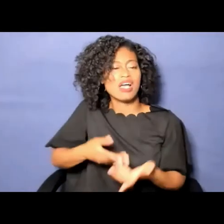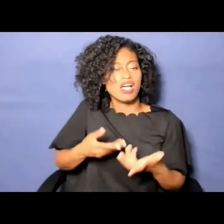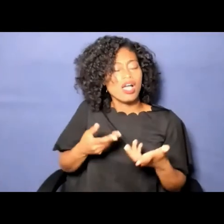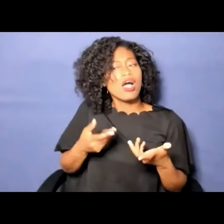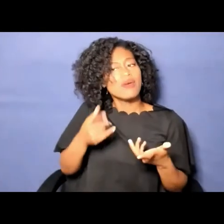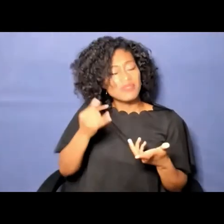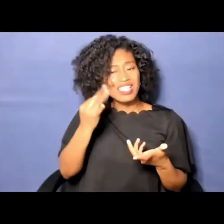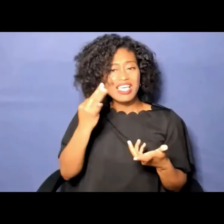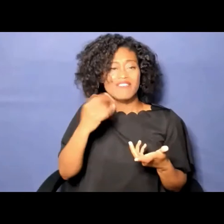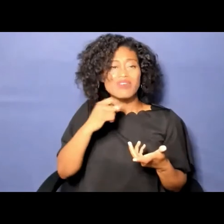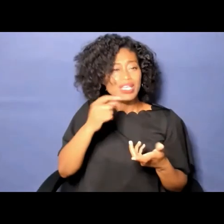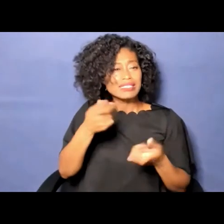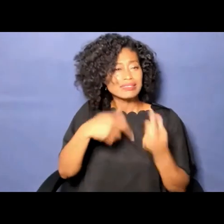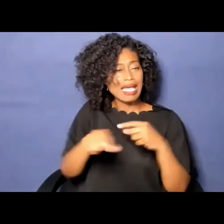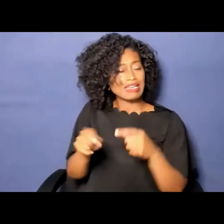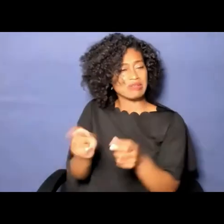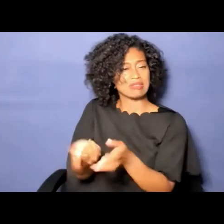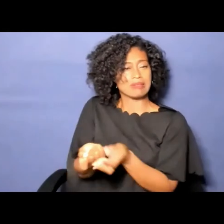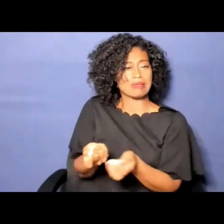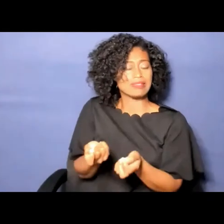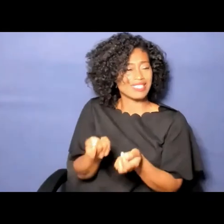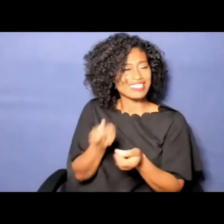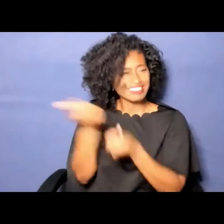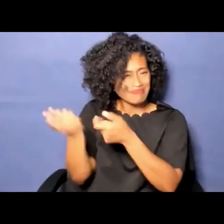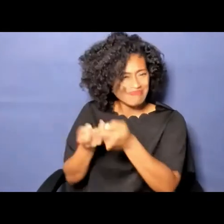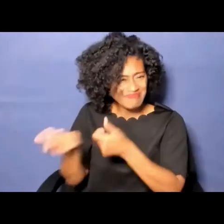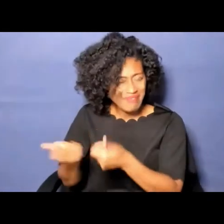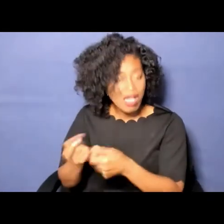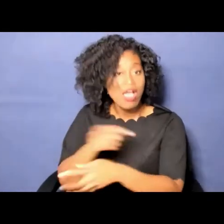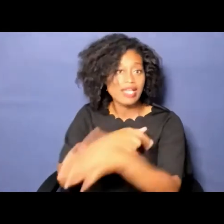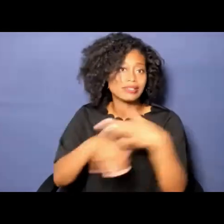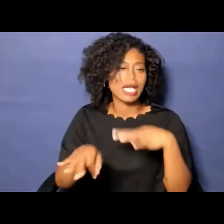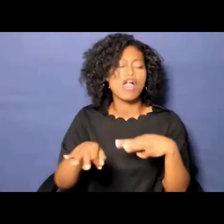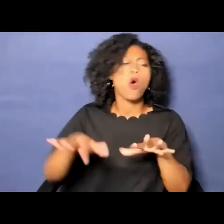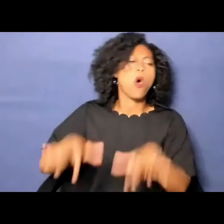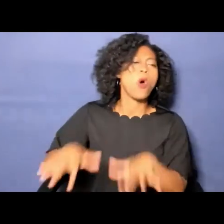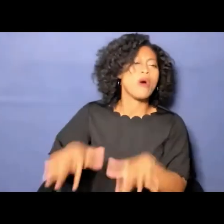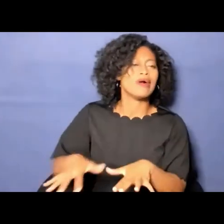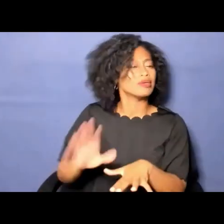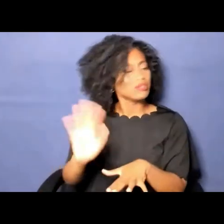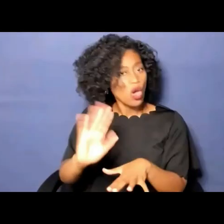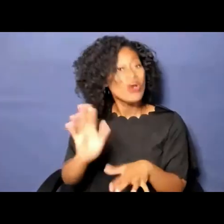is essential for individuals and institutions and policies and practices that we construct.